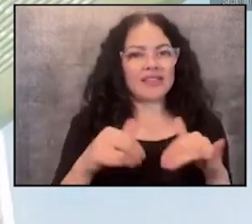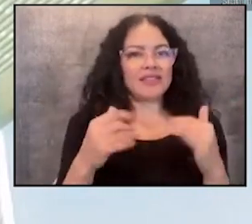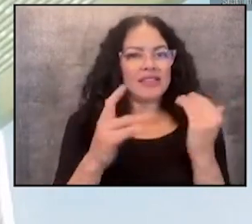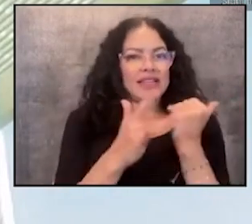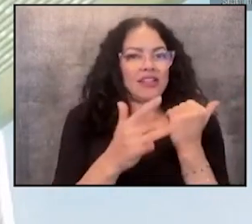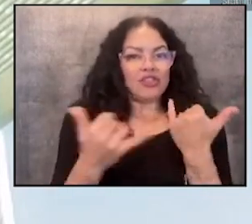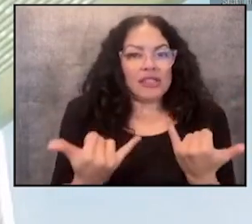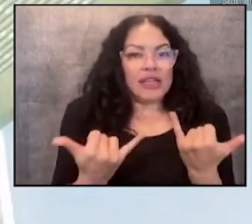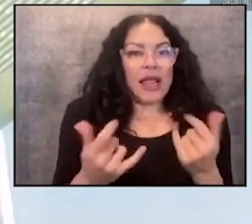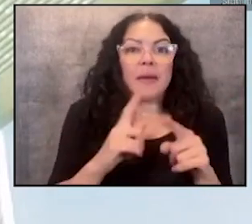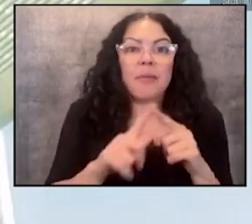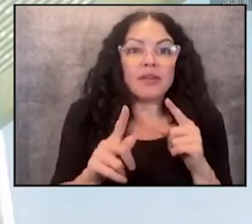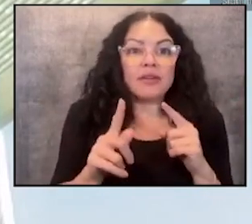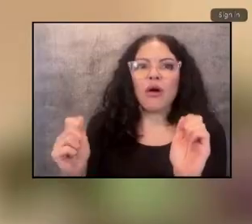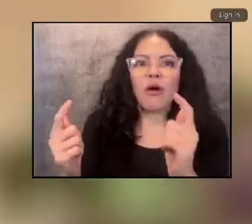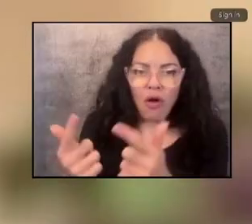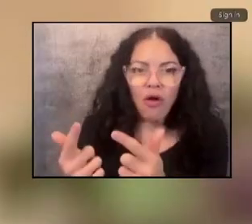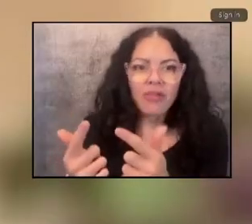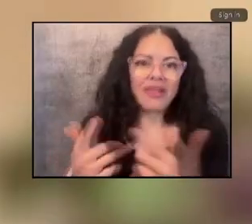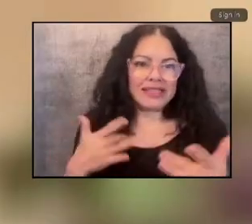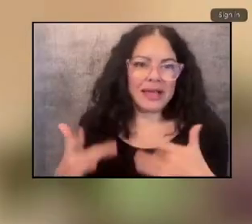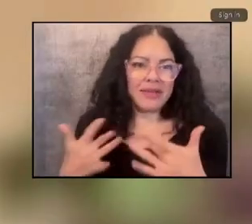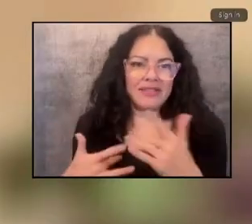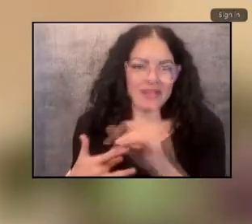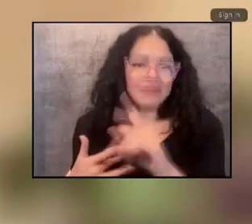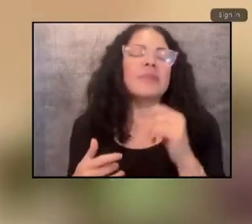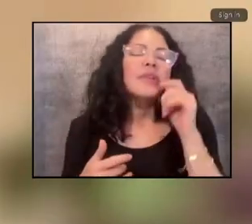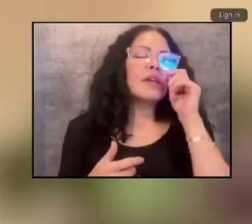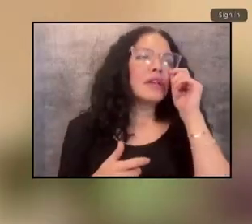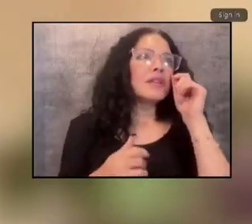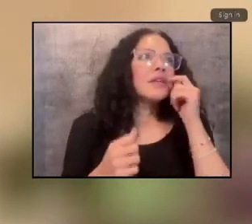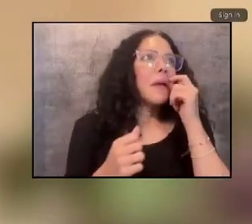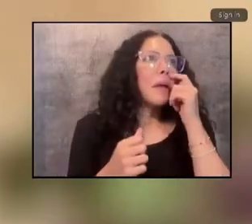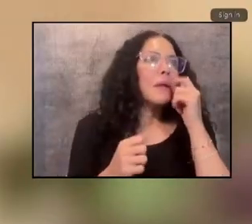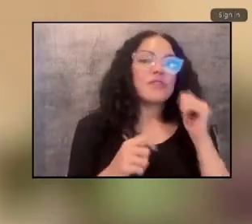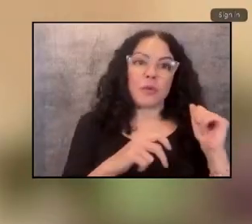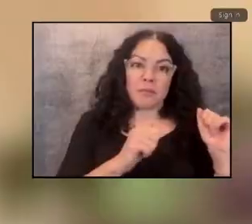definition will look completely different. Personally, I'm excited about agents,